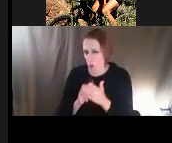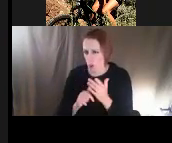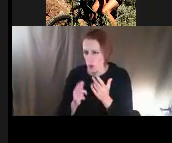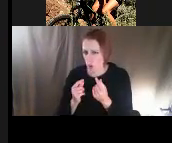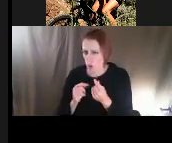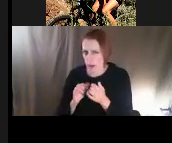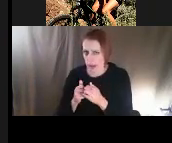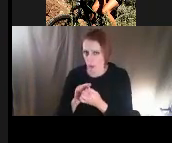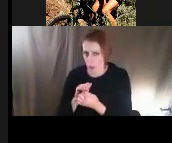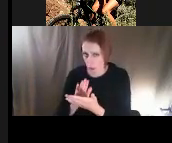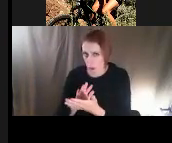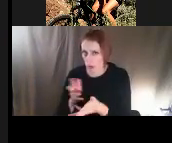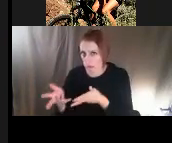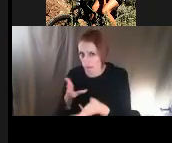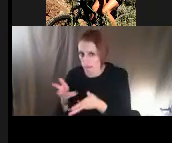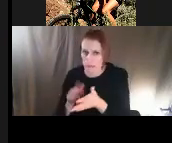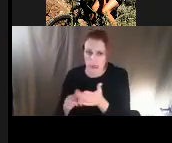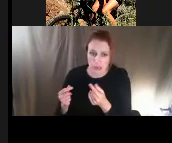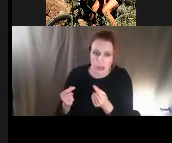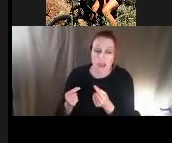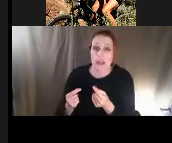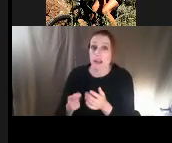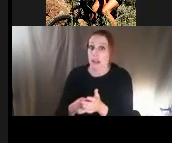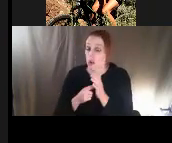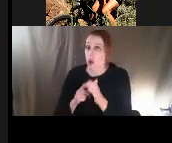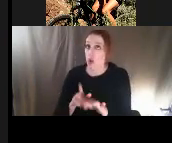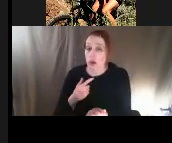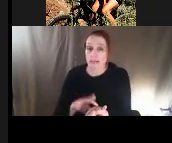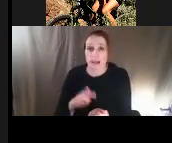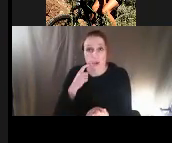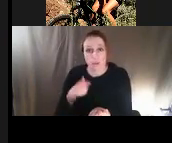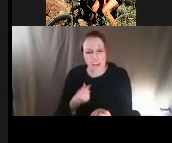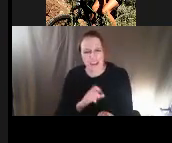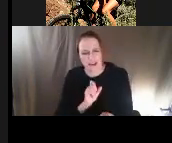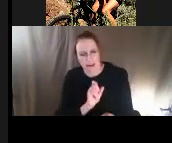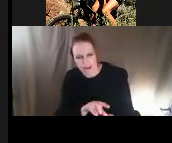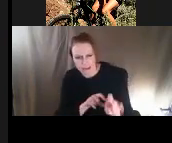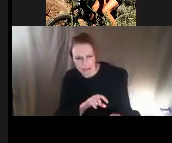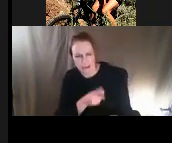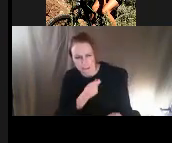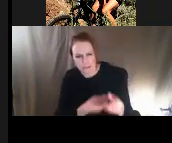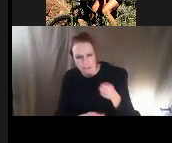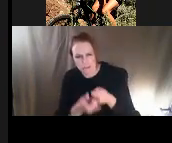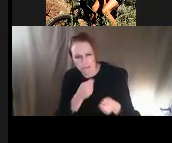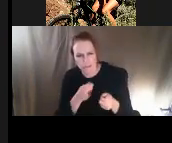dialogue for me to even be able to help the office really kind of figure out a couple of things because